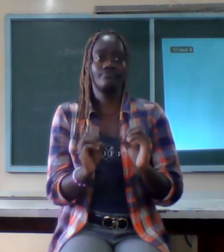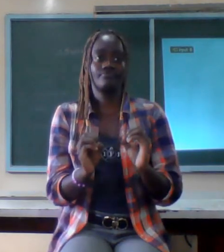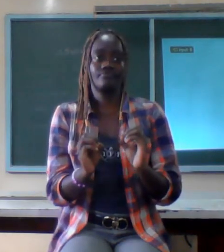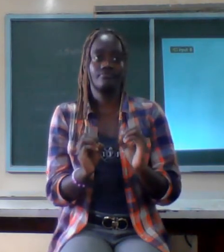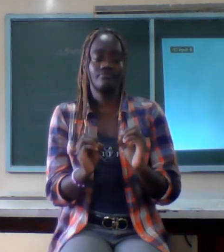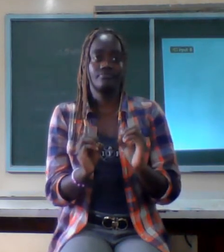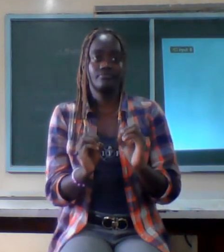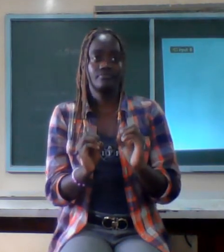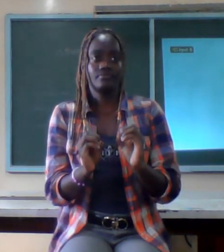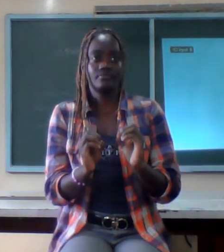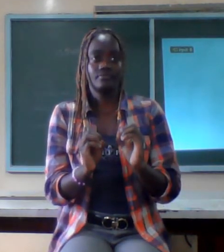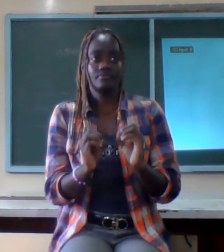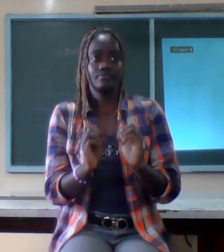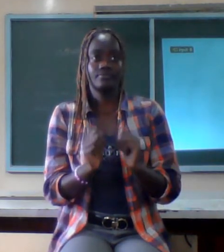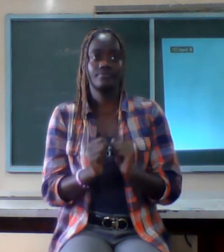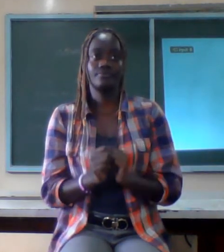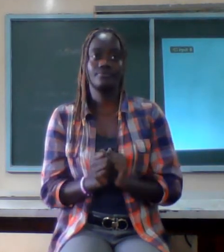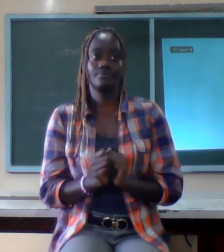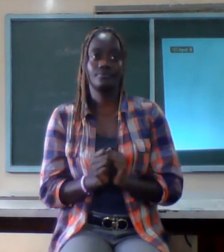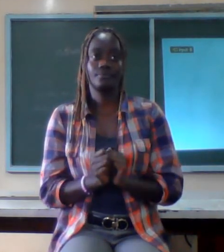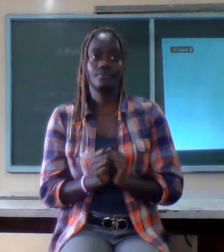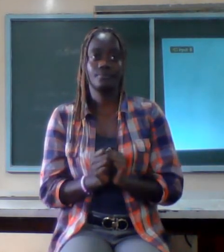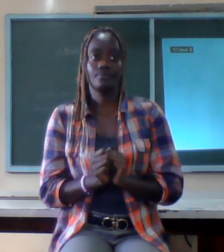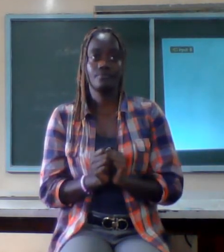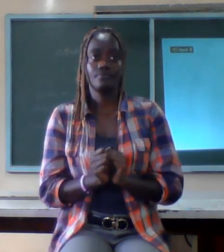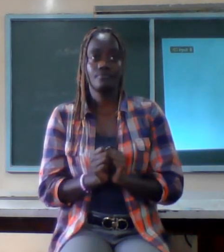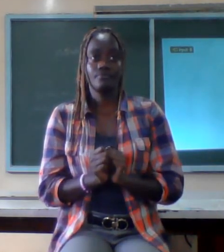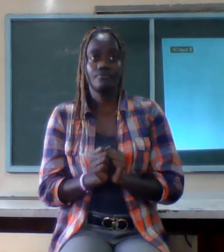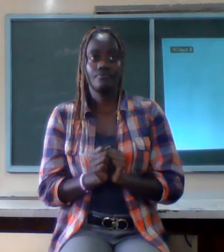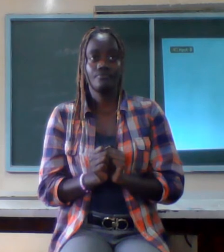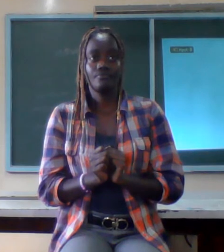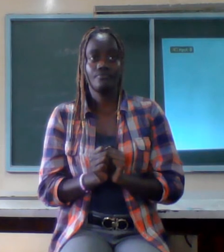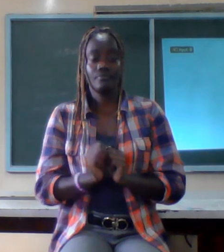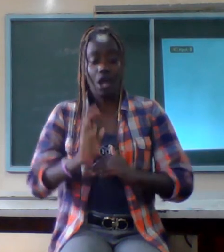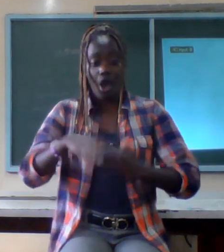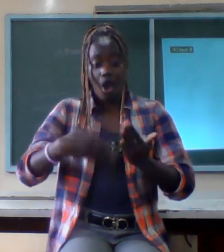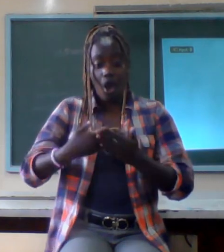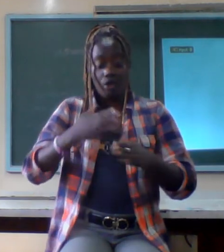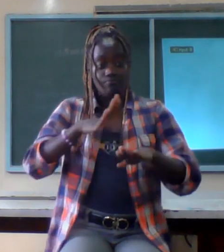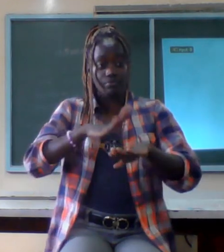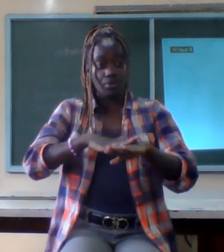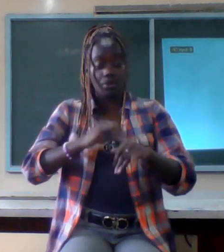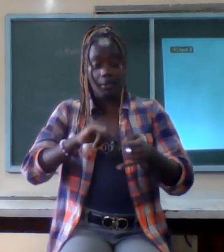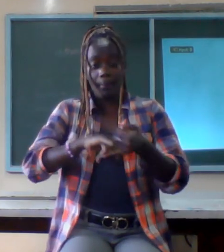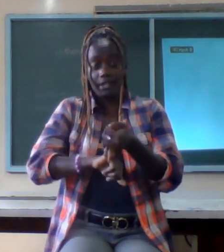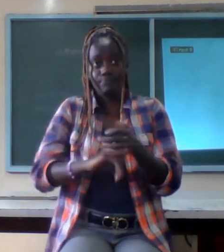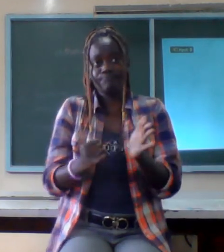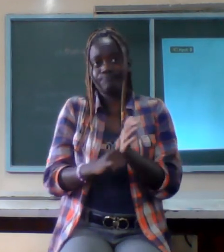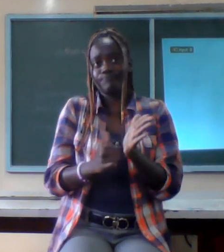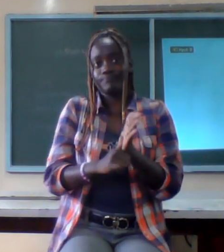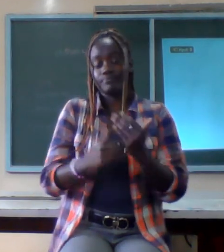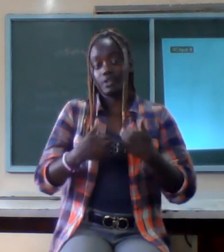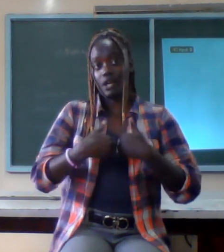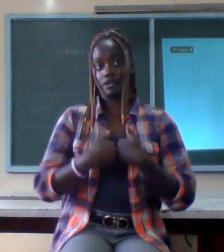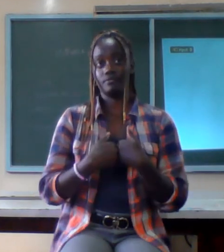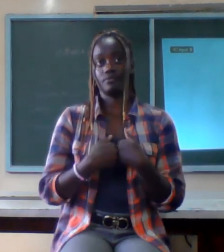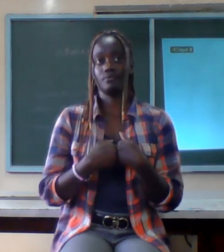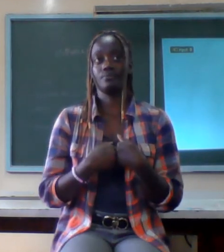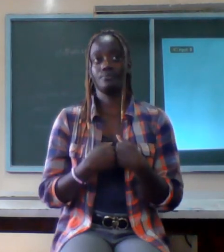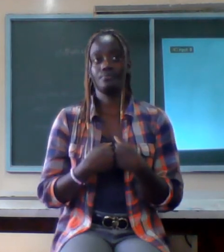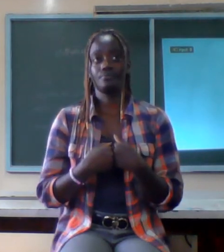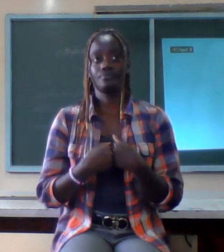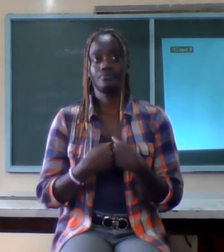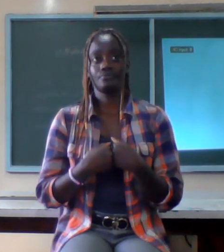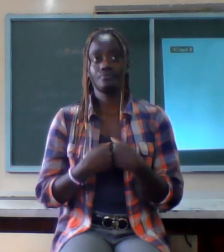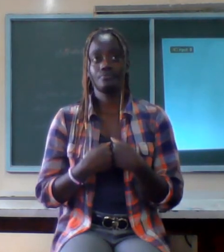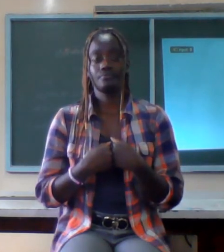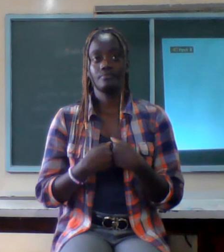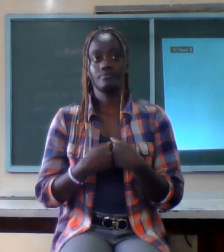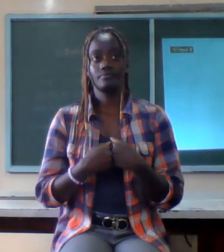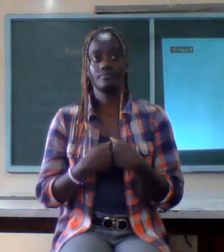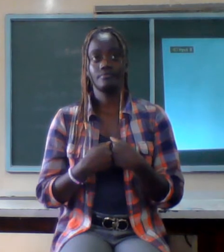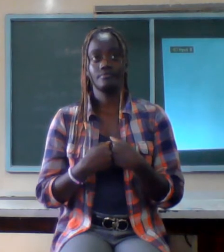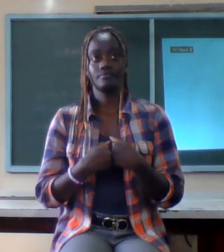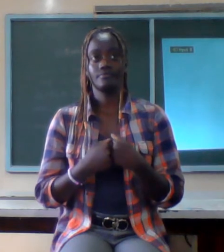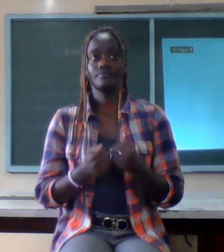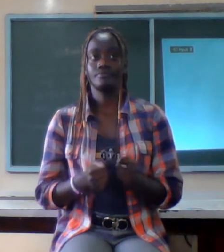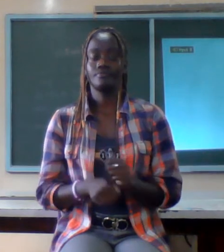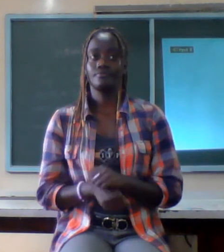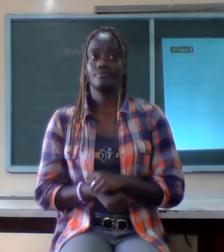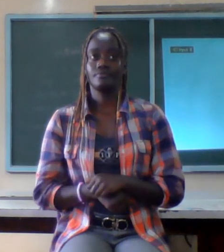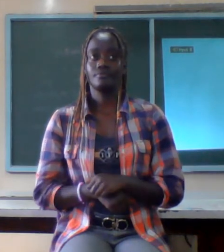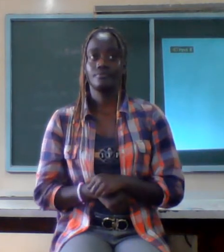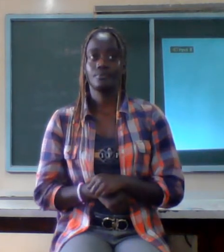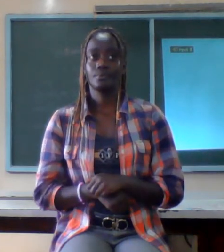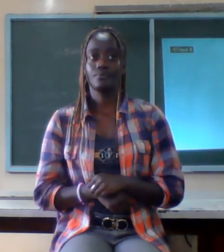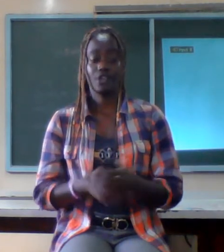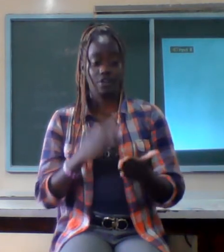every good marriage has gone through its own test of praising fire challenges